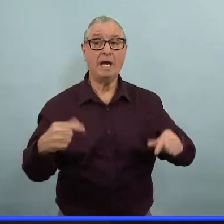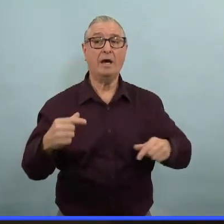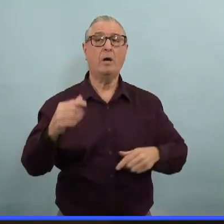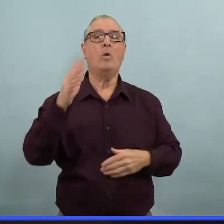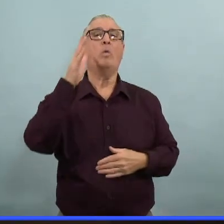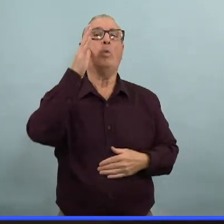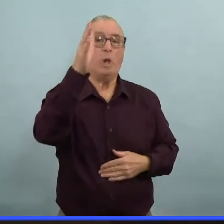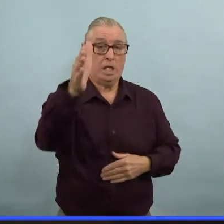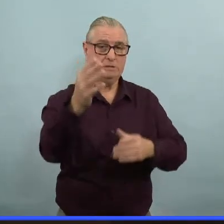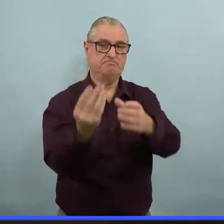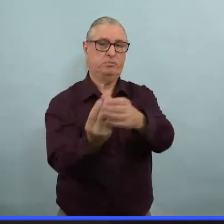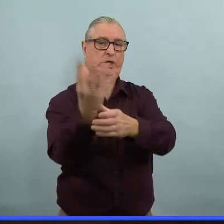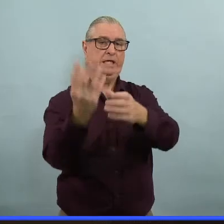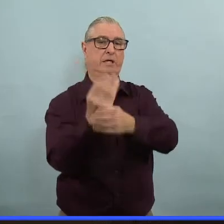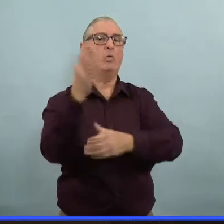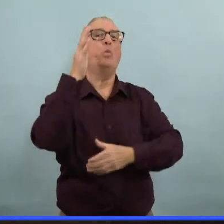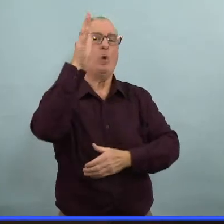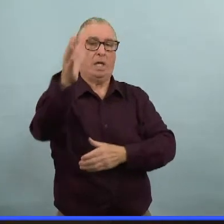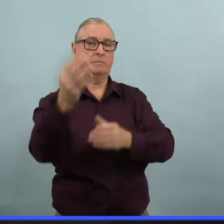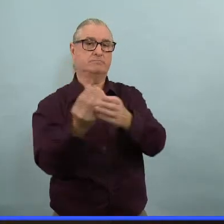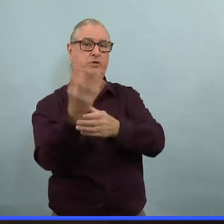from chvn taylor